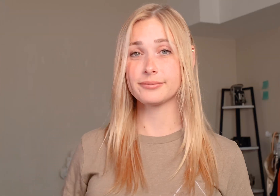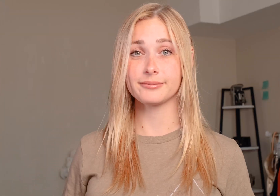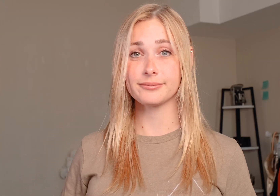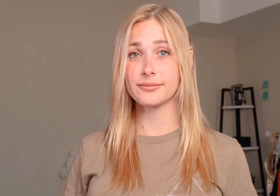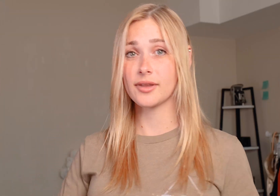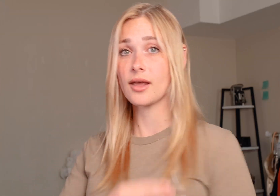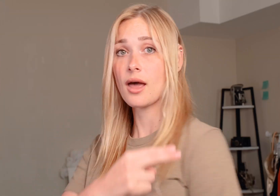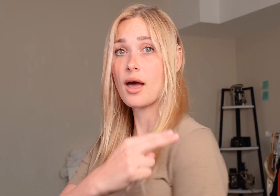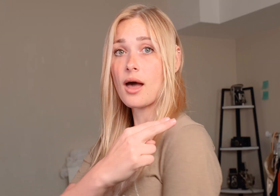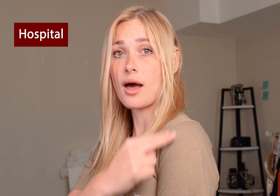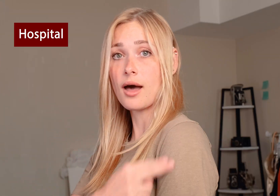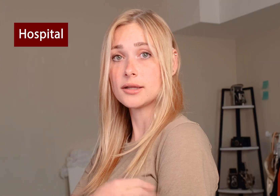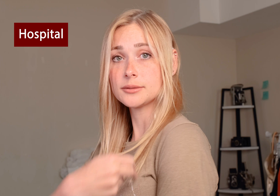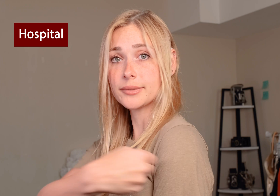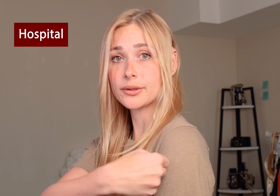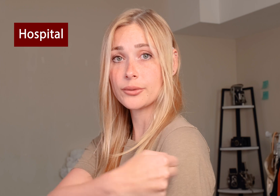Hospital